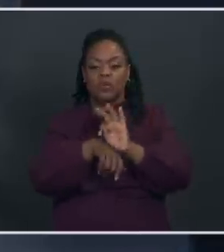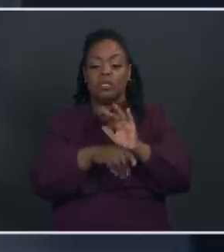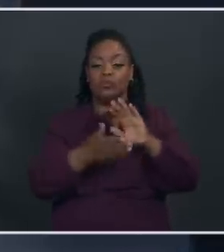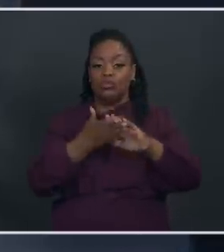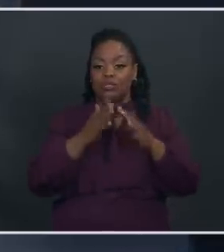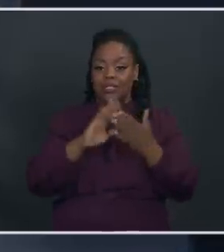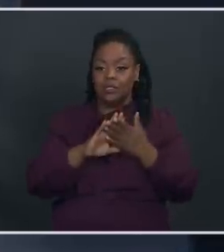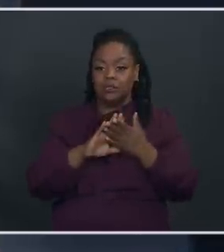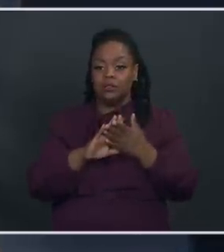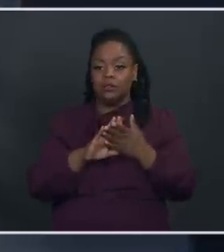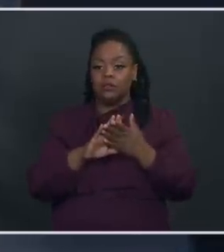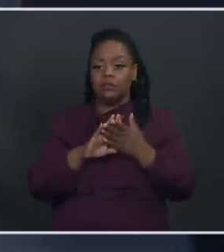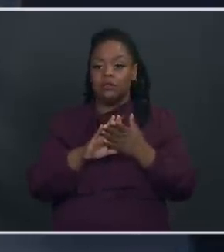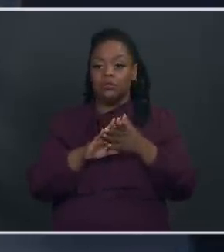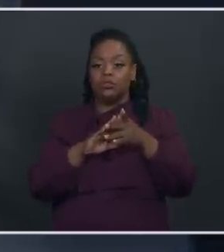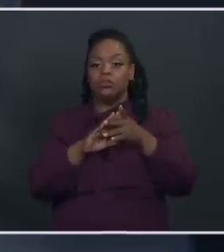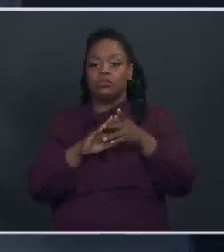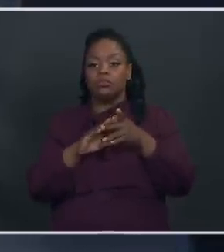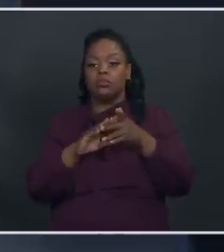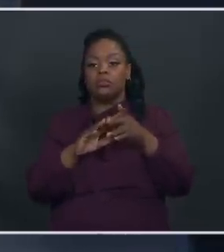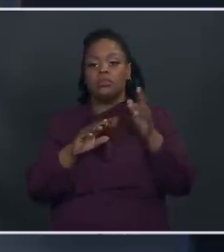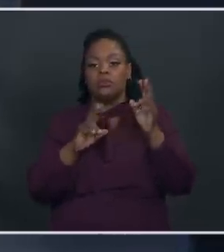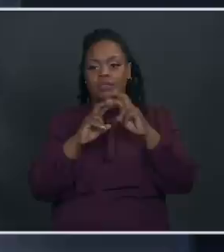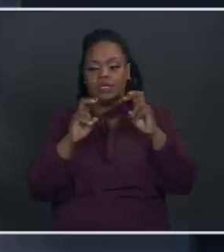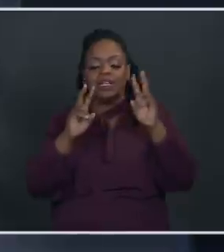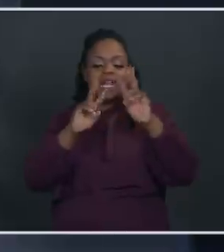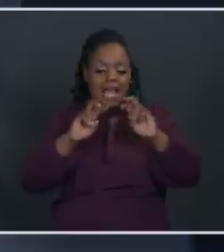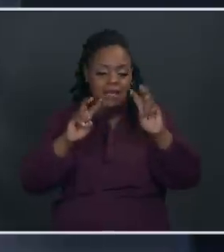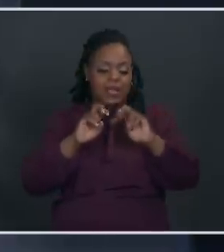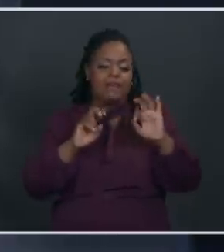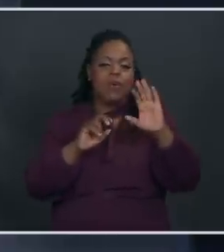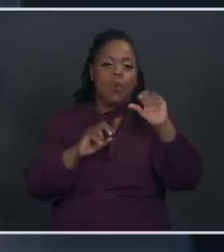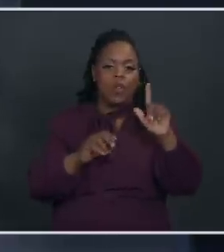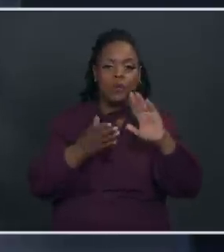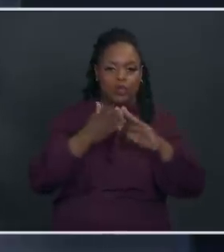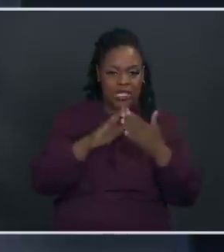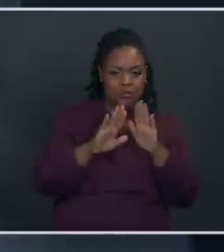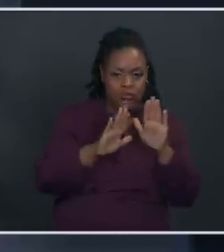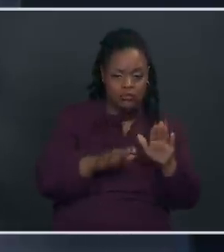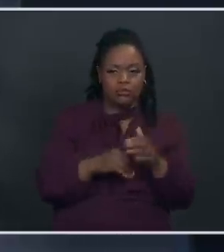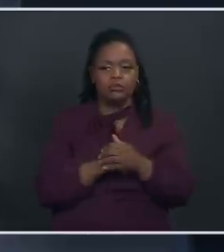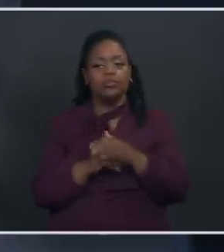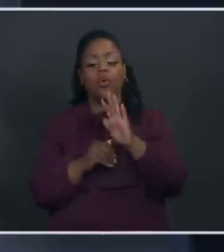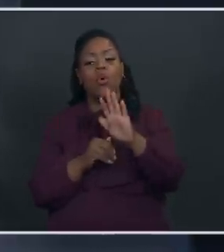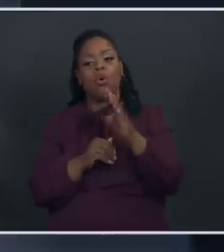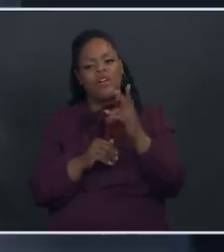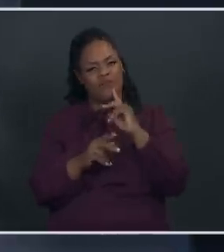on their local energy and utility, and it talks about how do we revitalize those economies.